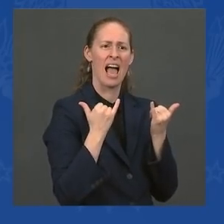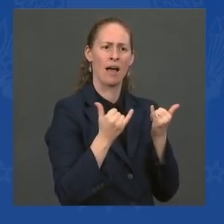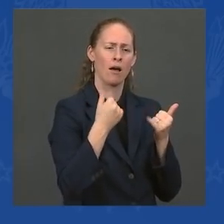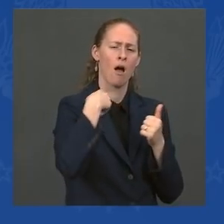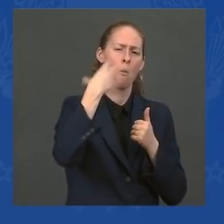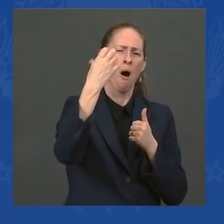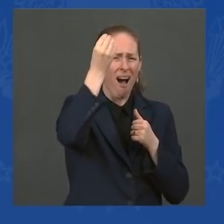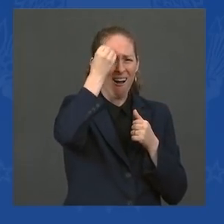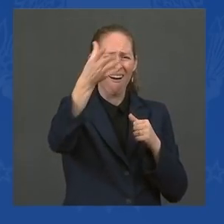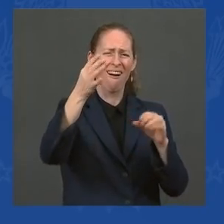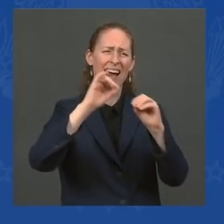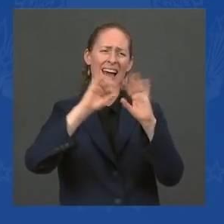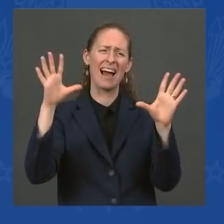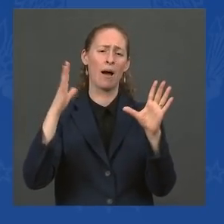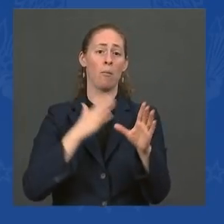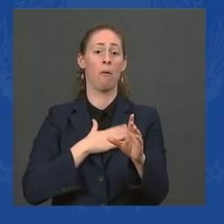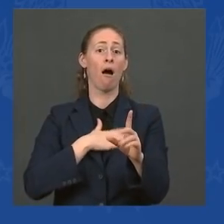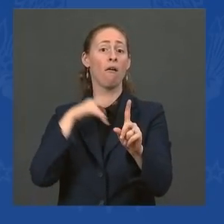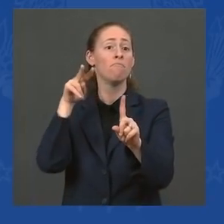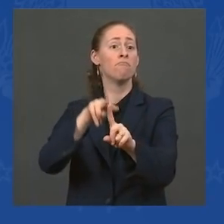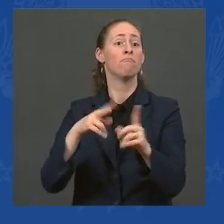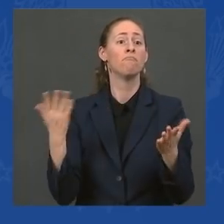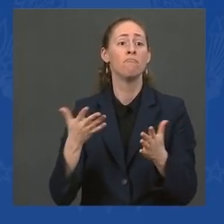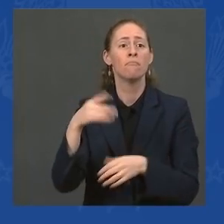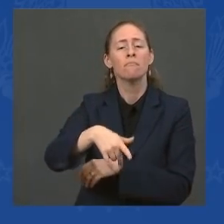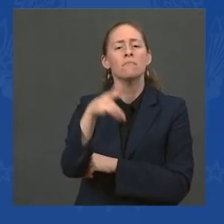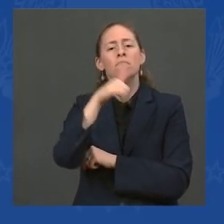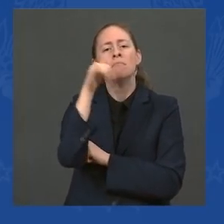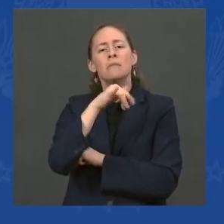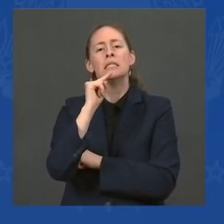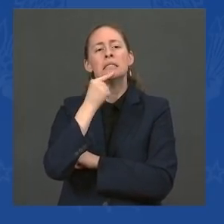First, this is an urgent matter. It must be resolved immediately.